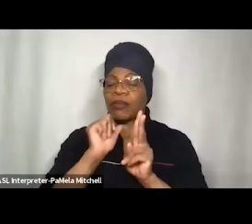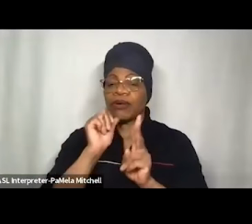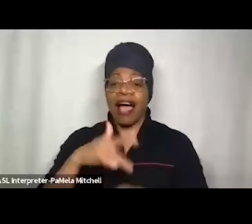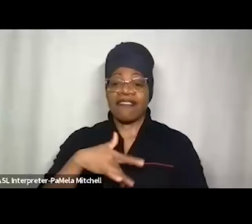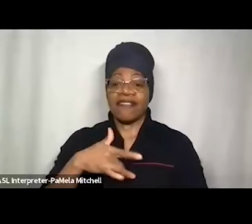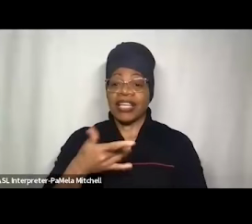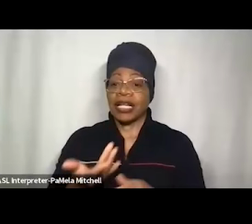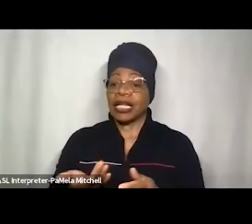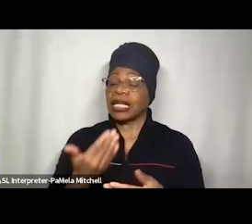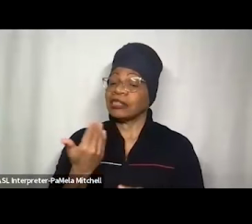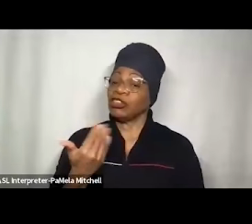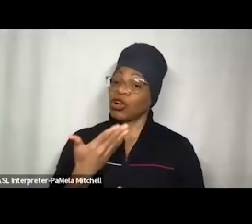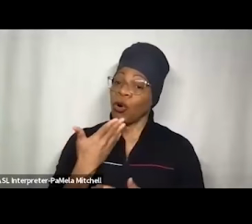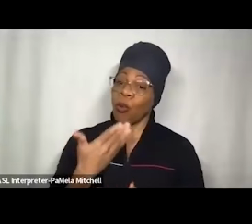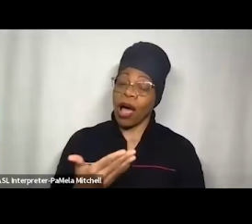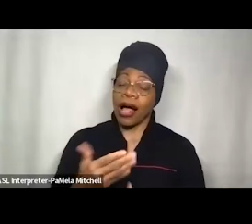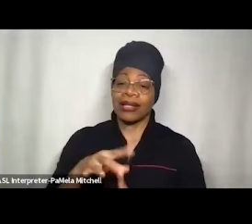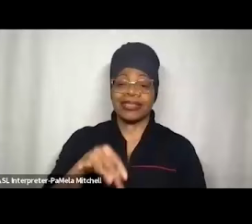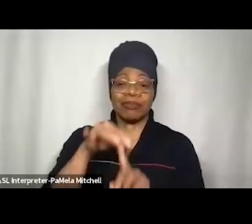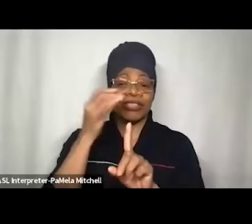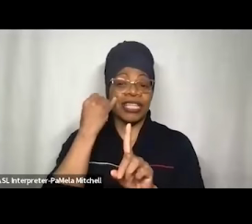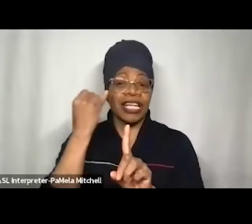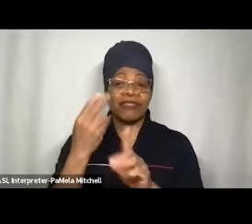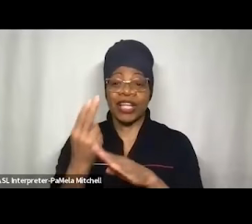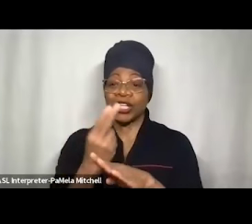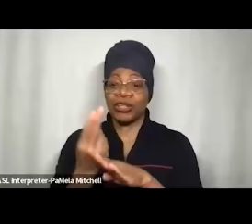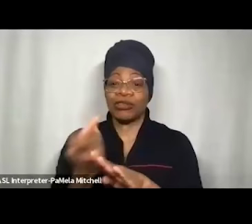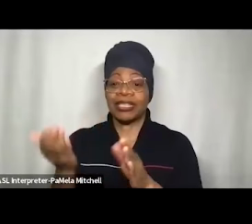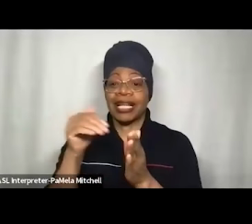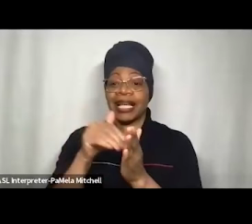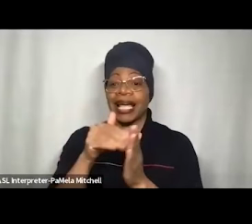are now at the point of returning to abstinence